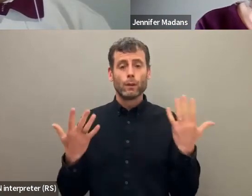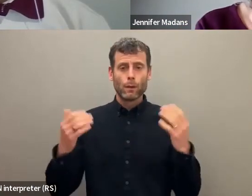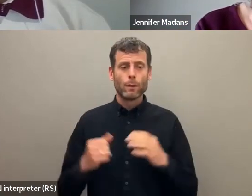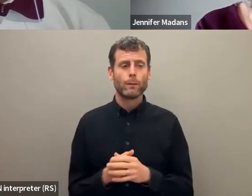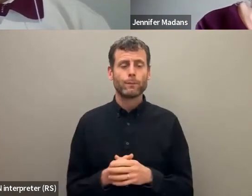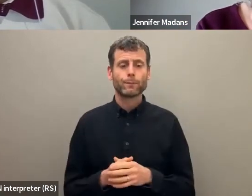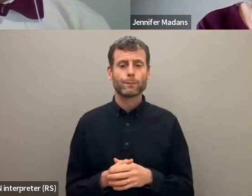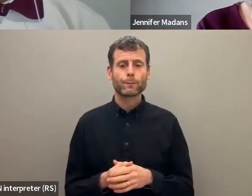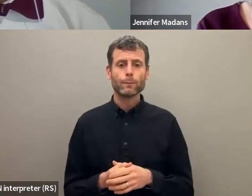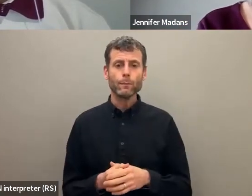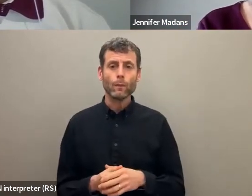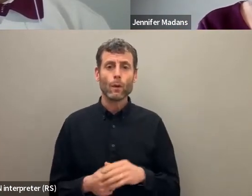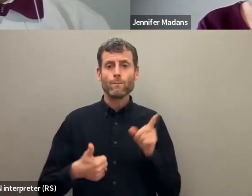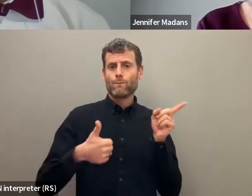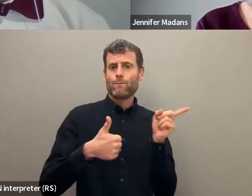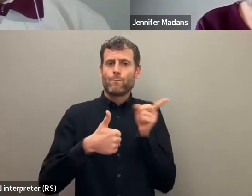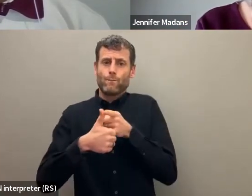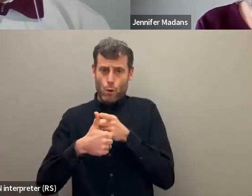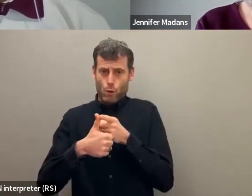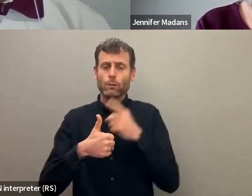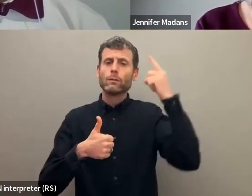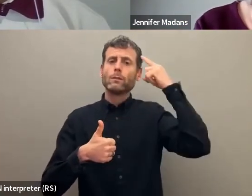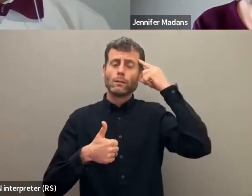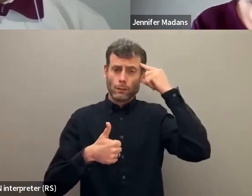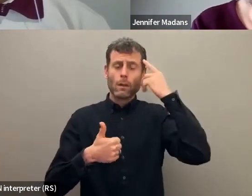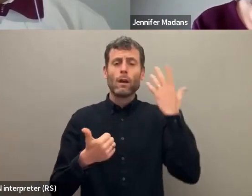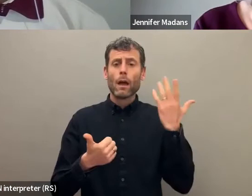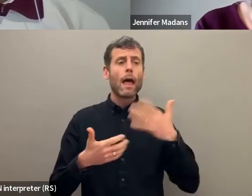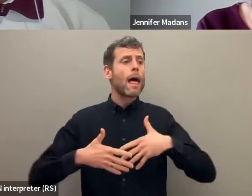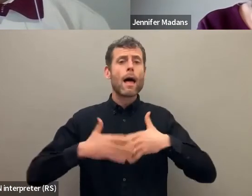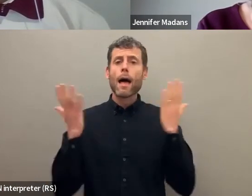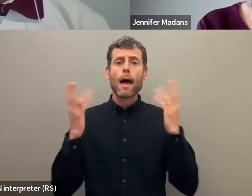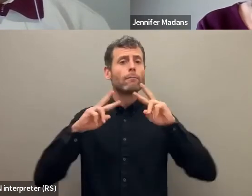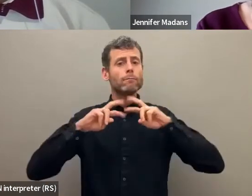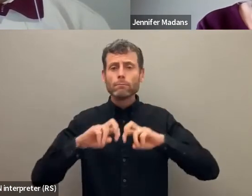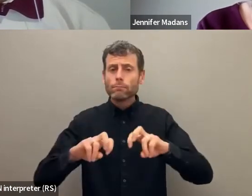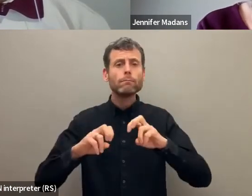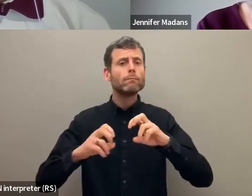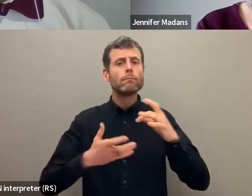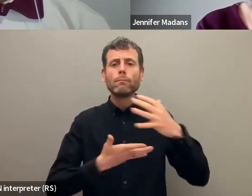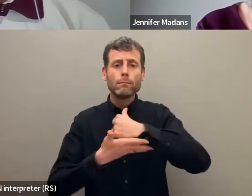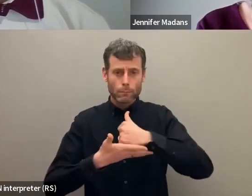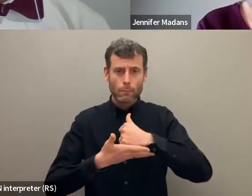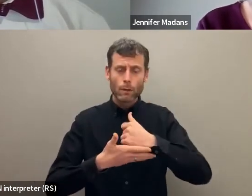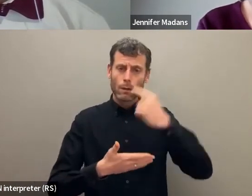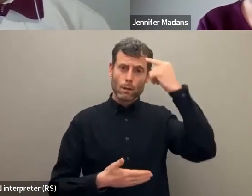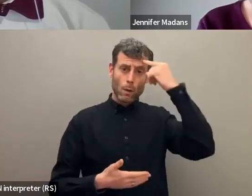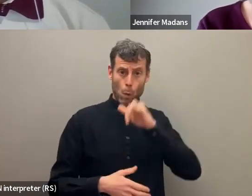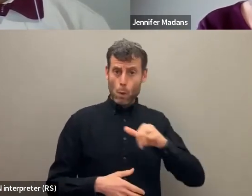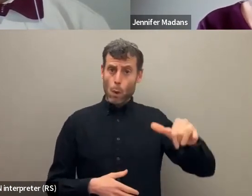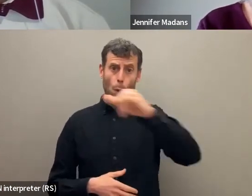Jennifer Madans: And that is the way that we monitor whether there has been full inclusion and over time we manage monitor changes in any disparities that exist.